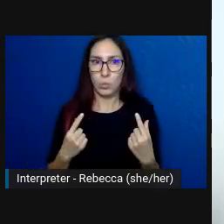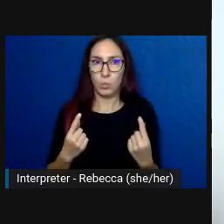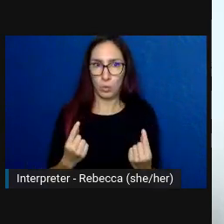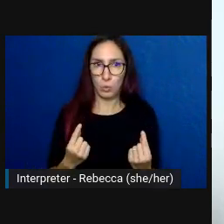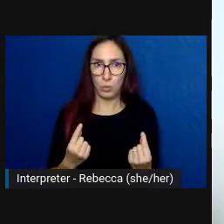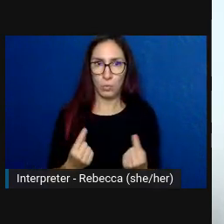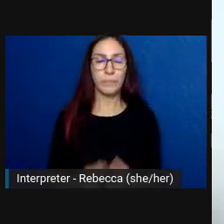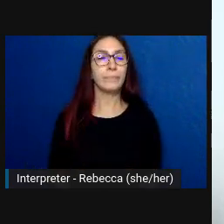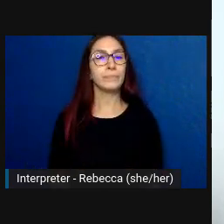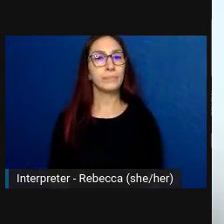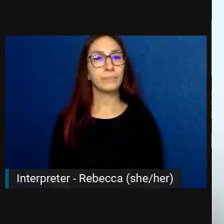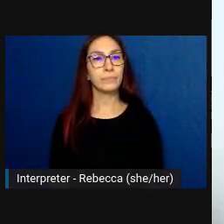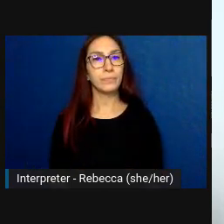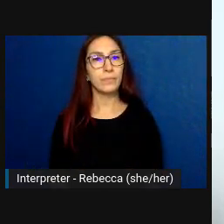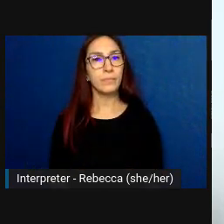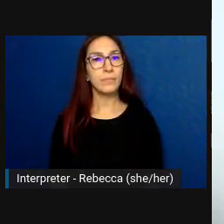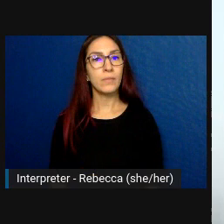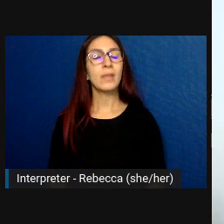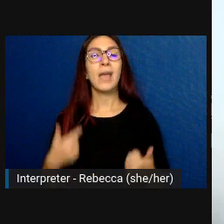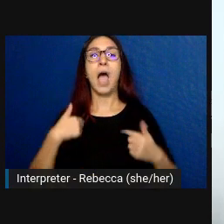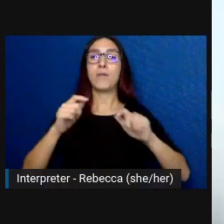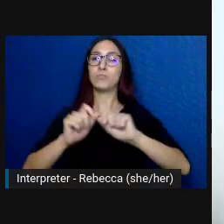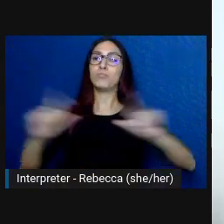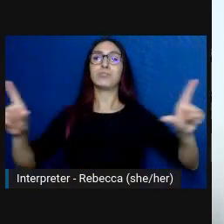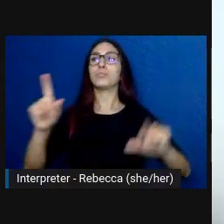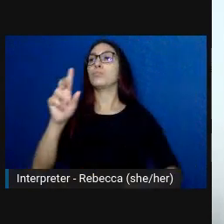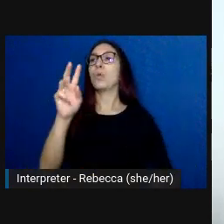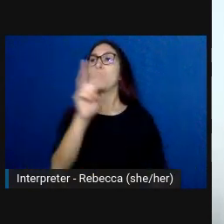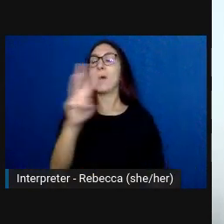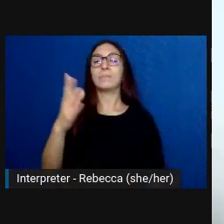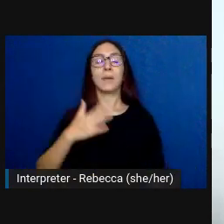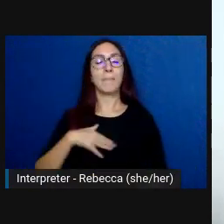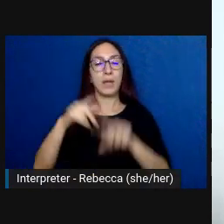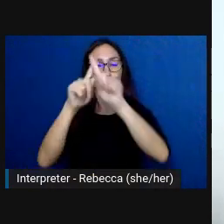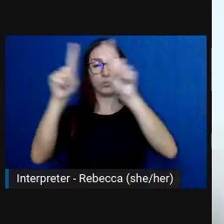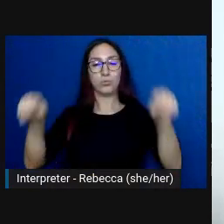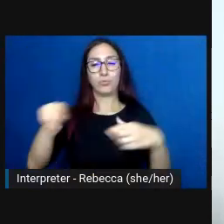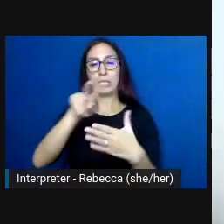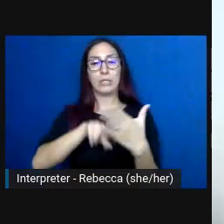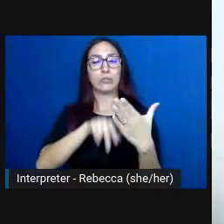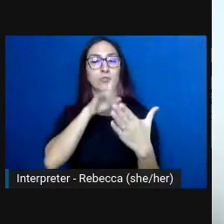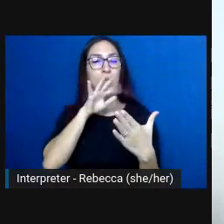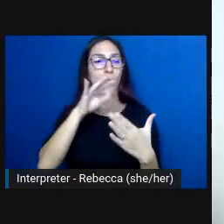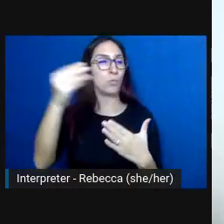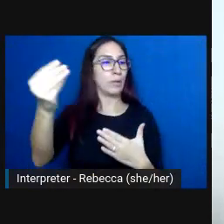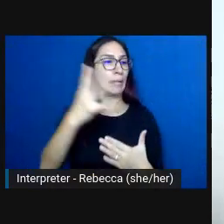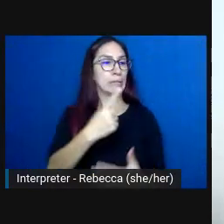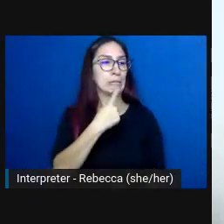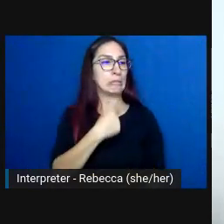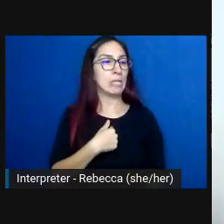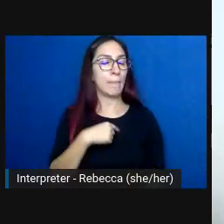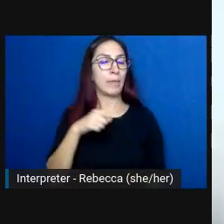When I have gone to a site, my screen reader will say, unlabeled button.